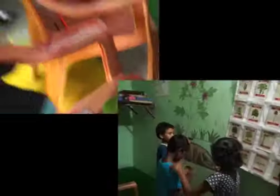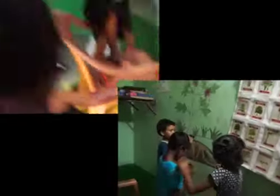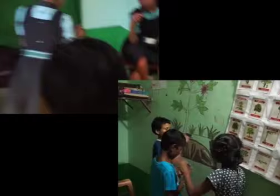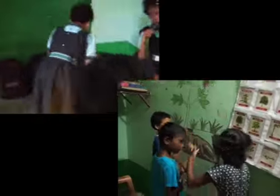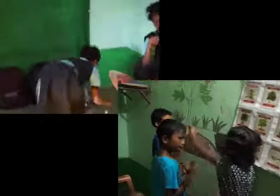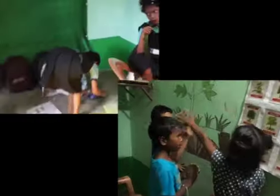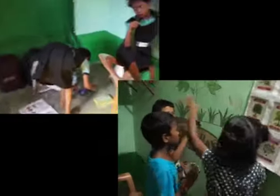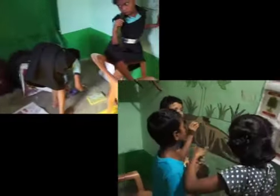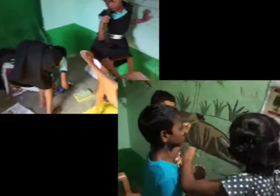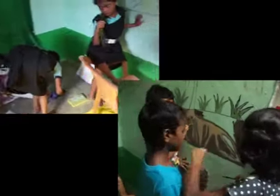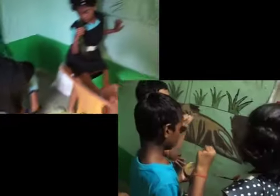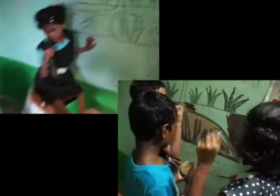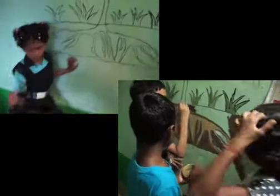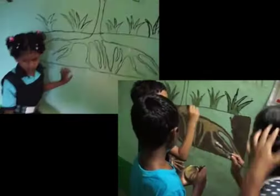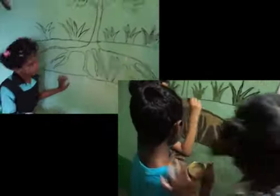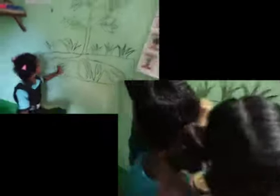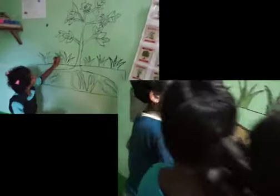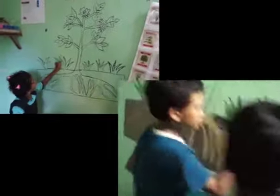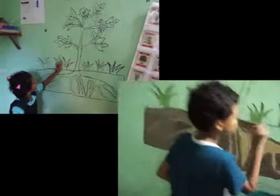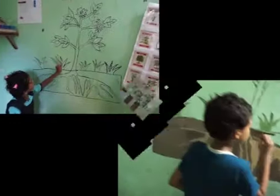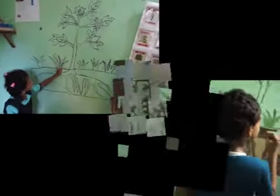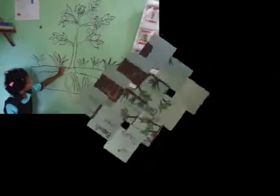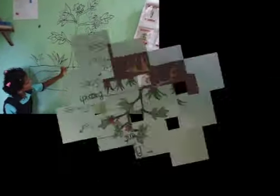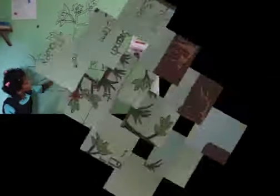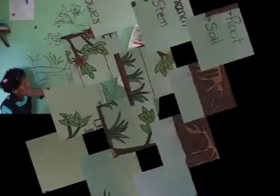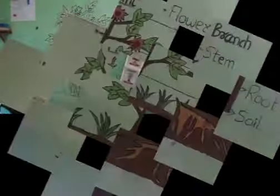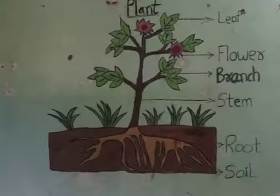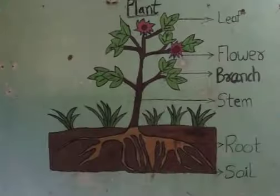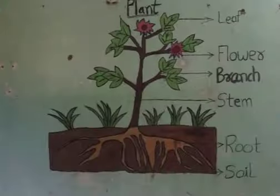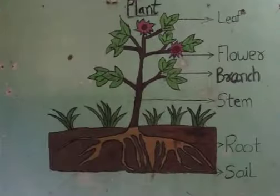this helps the children increase their general knowledge